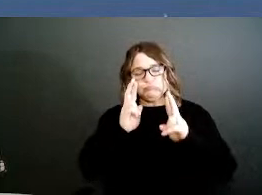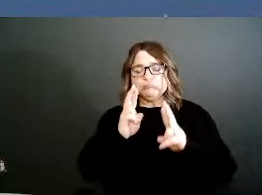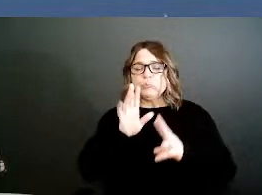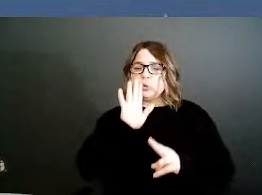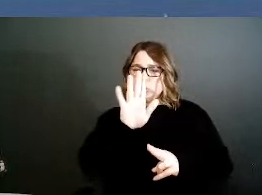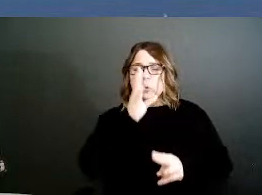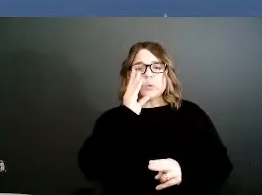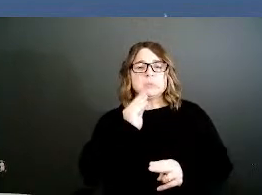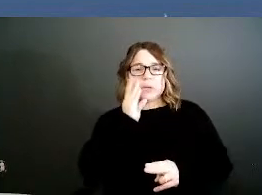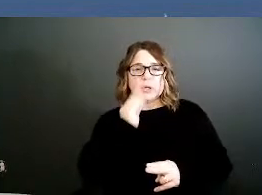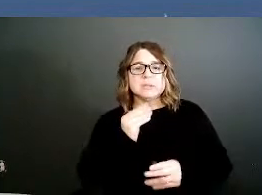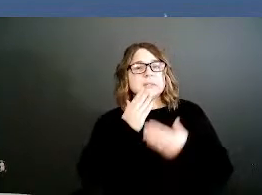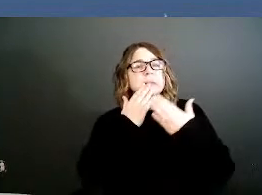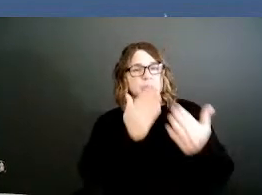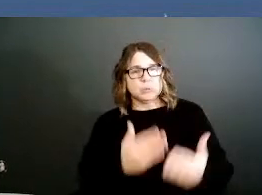≫ COUNCIL PRESIDENT BENDER: THANK YOU.